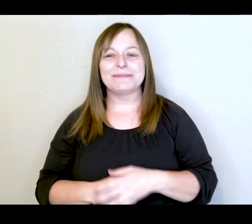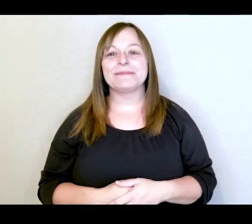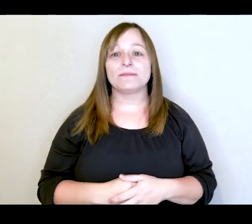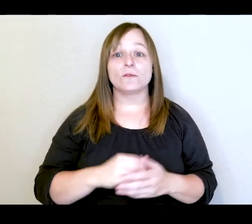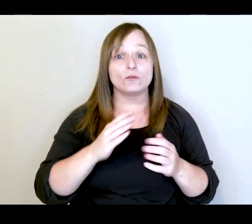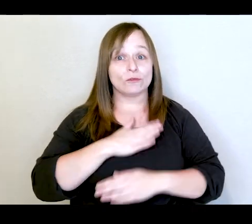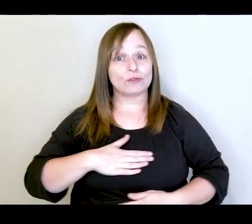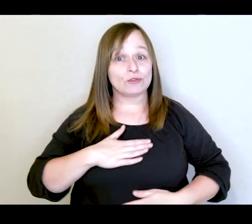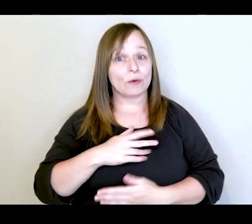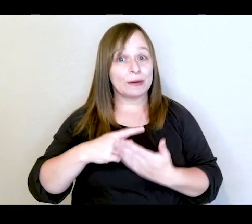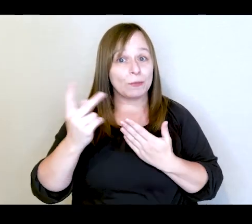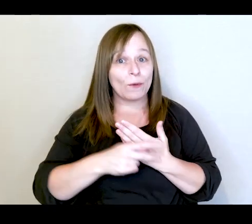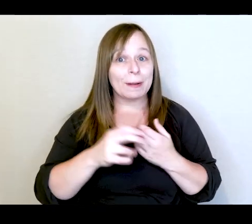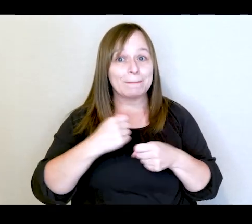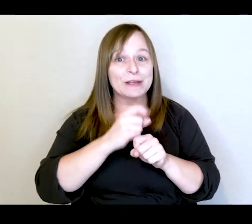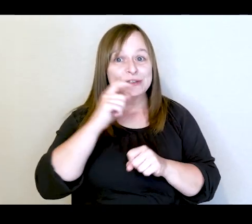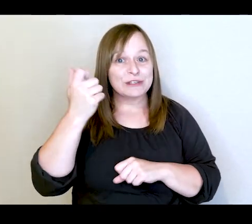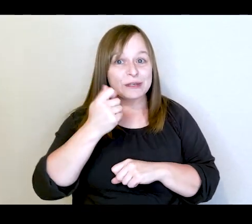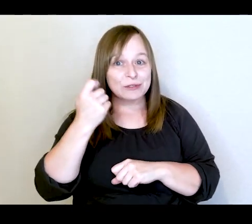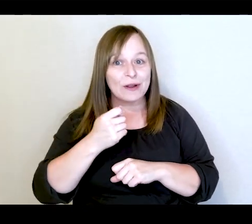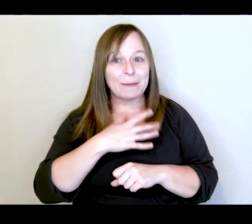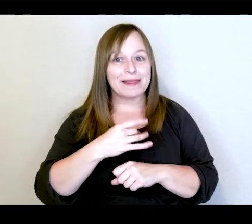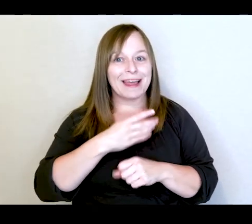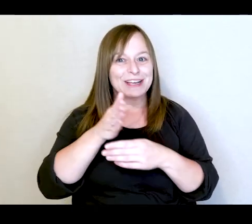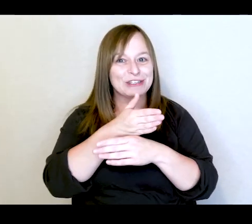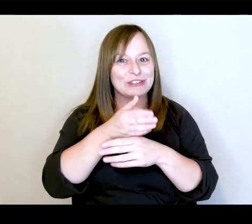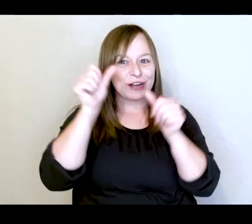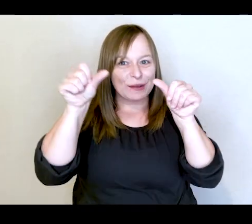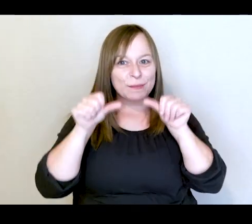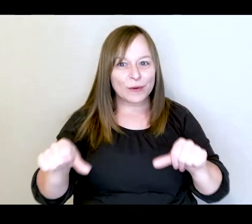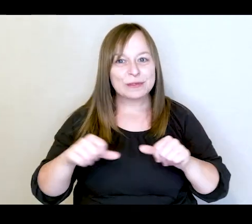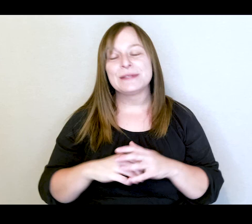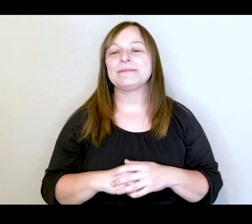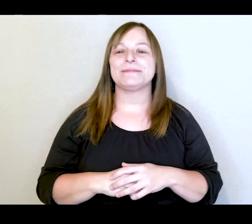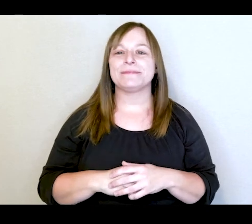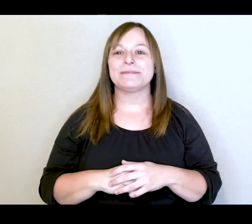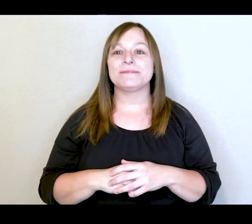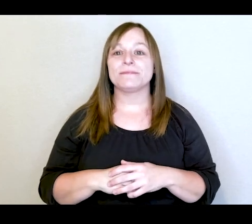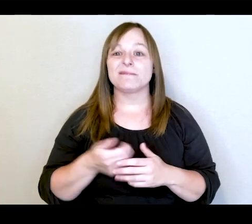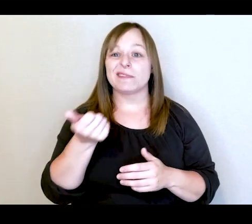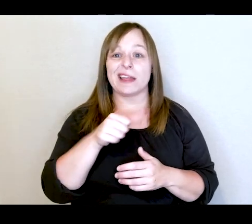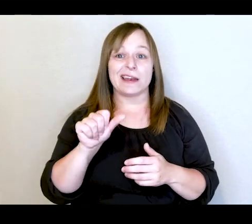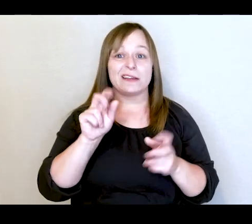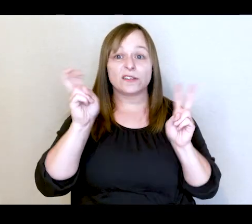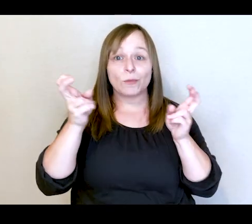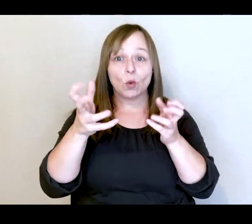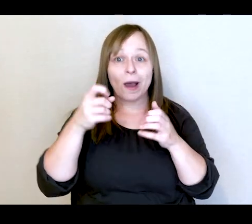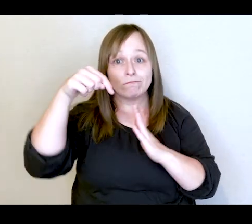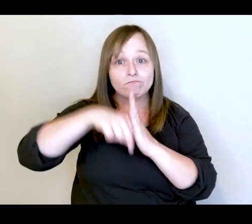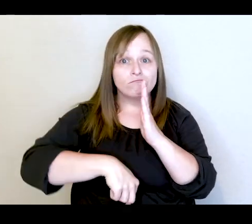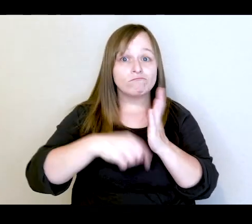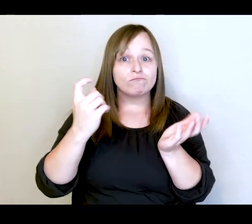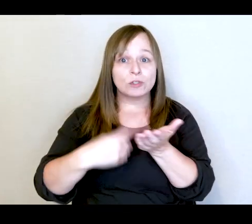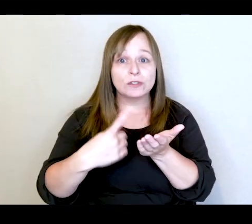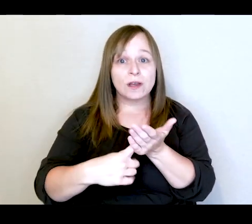If you enjoyed our program, make sure to subscribe, like, and share this post. If there is a subject you would like us to discuss,